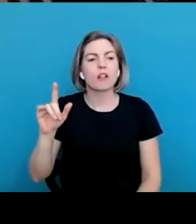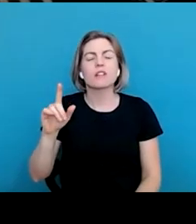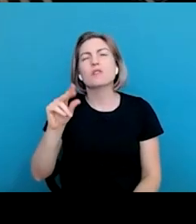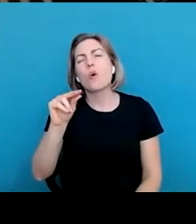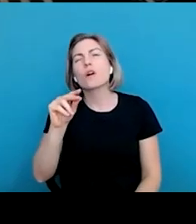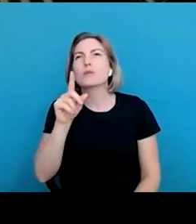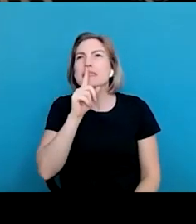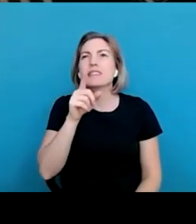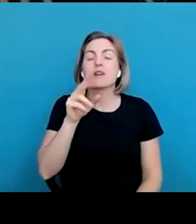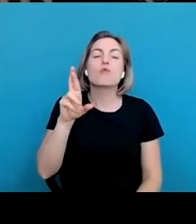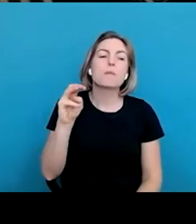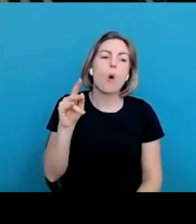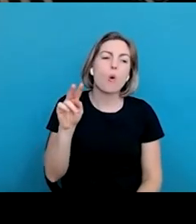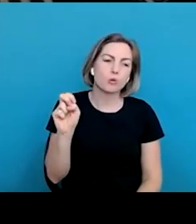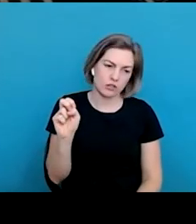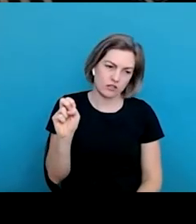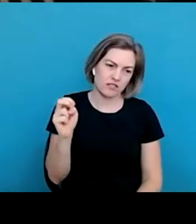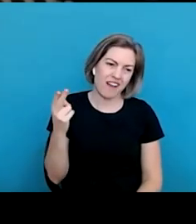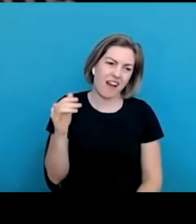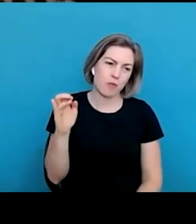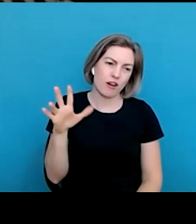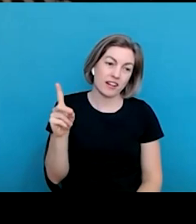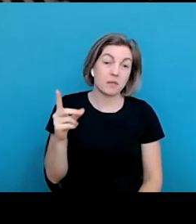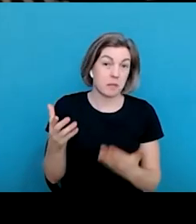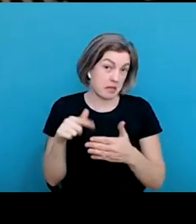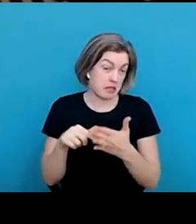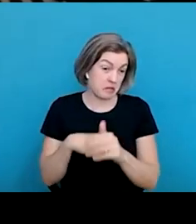Maybe this year we should be in person and remote.